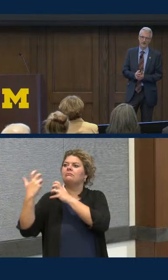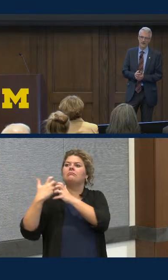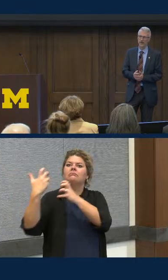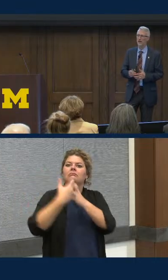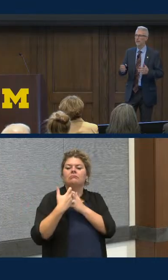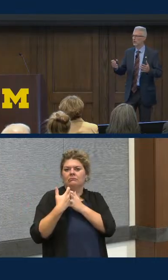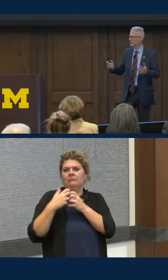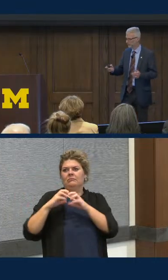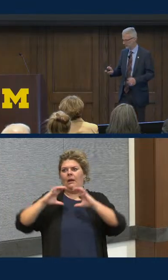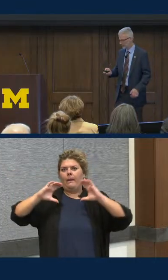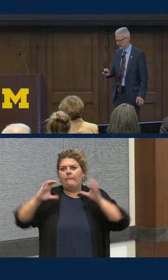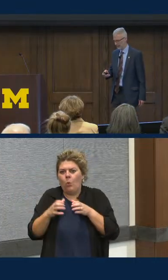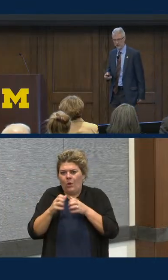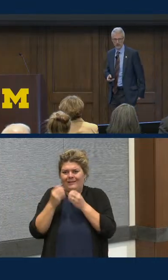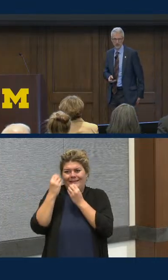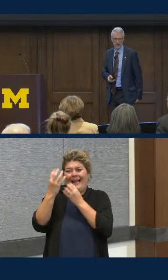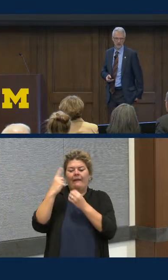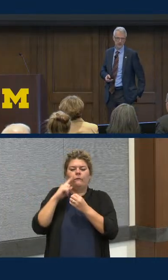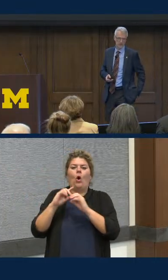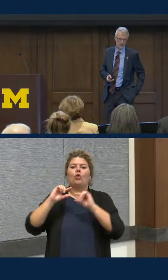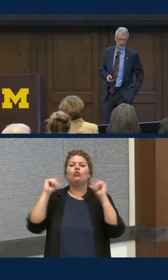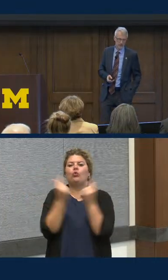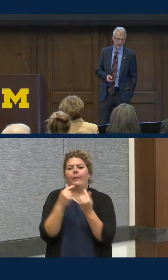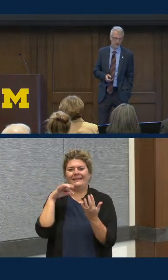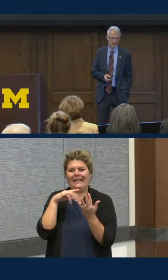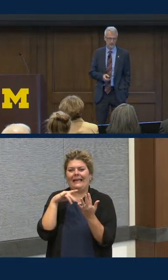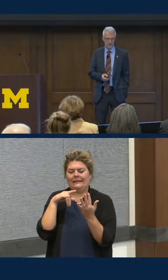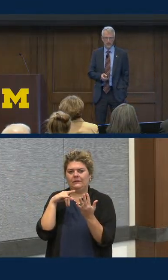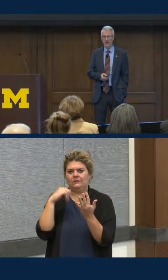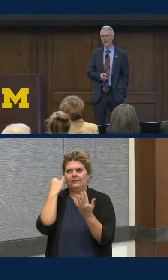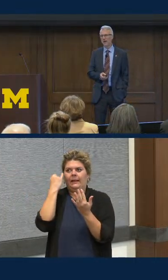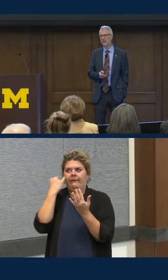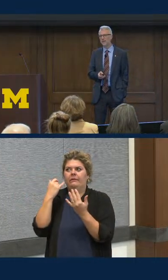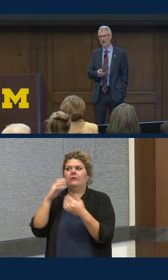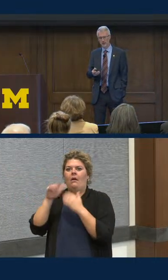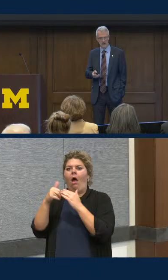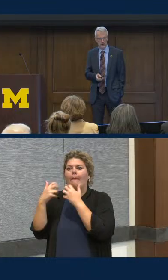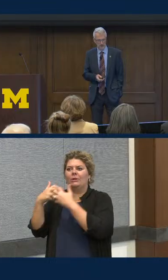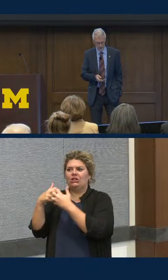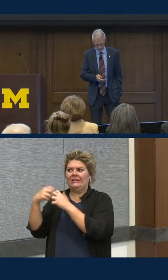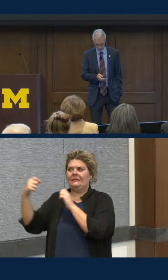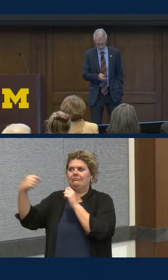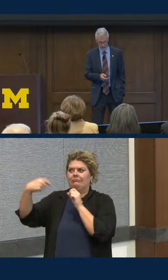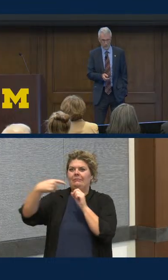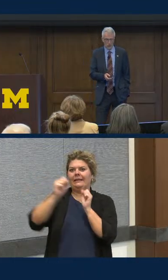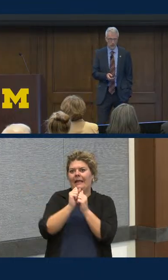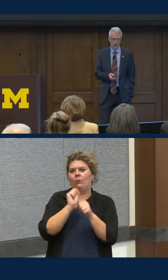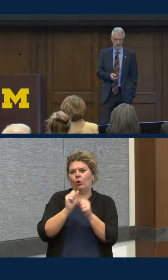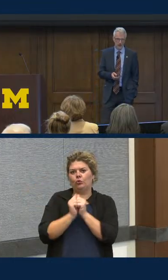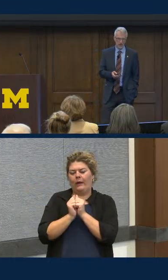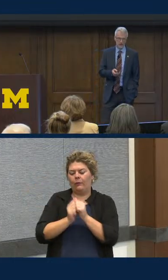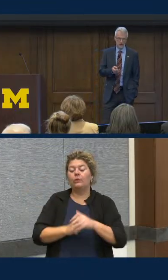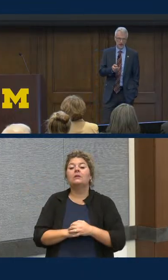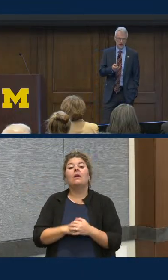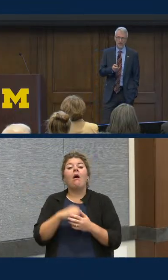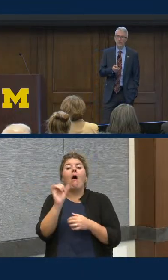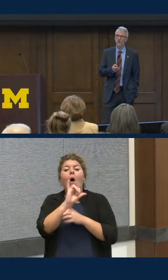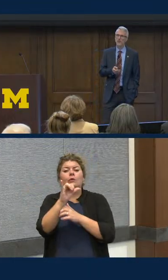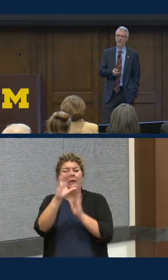group studies of patient statistics. And finally we try to make the images more